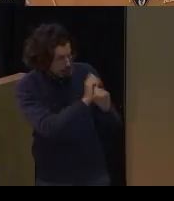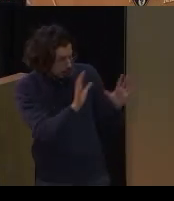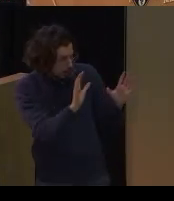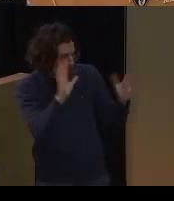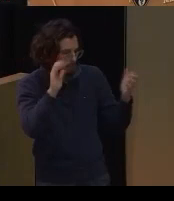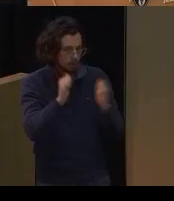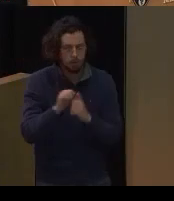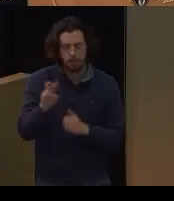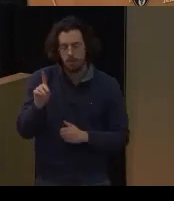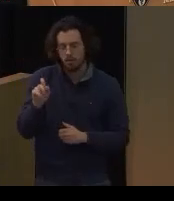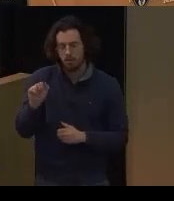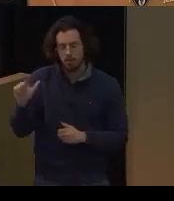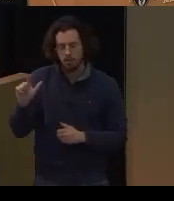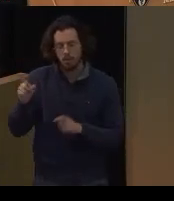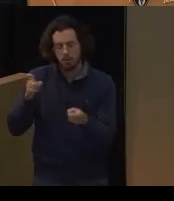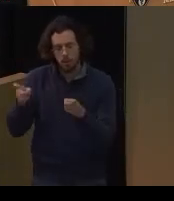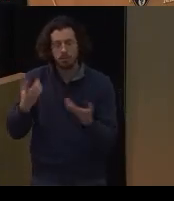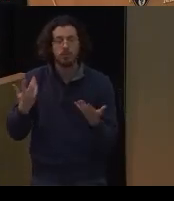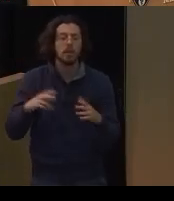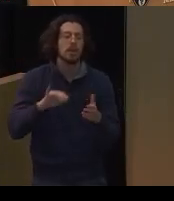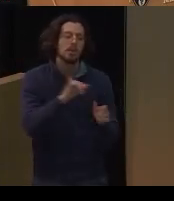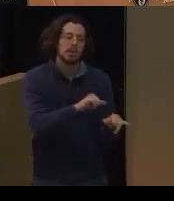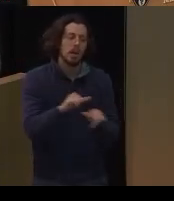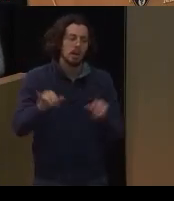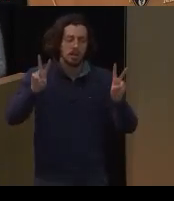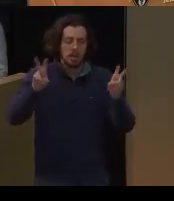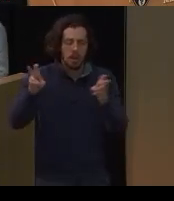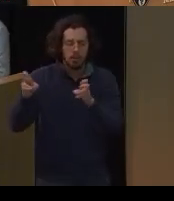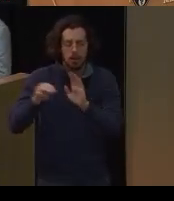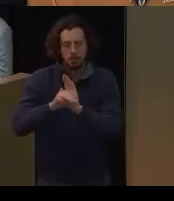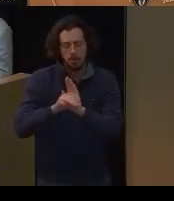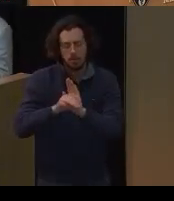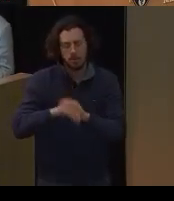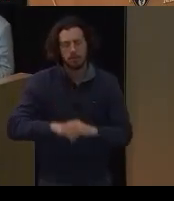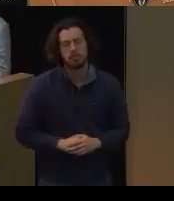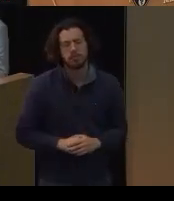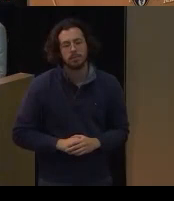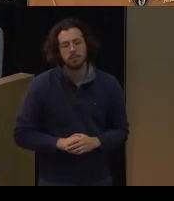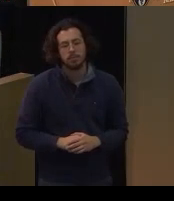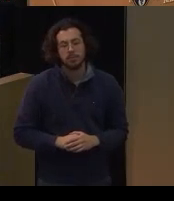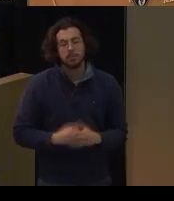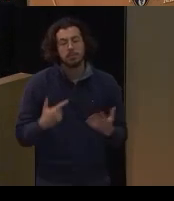alternative methods for doing this things like topic modeling okay now um I do just want to show